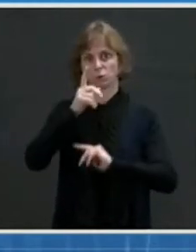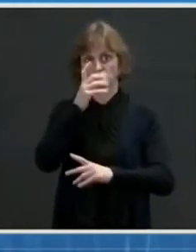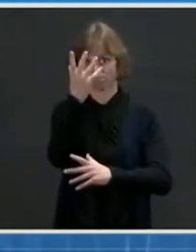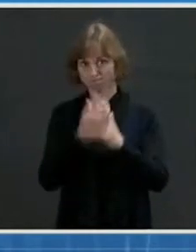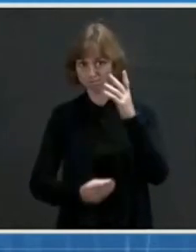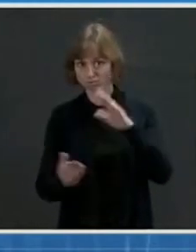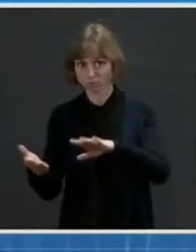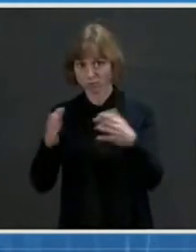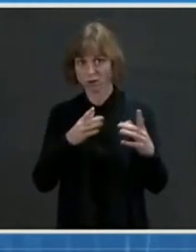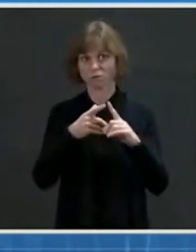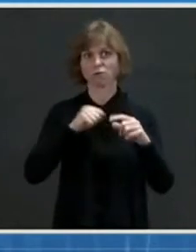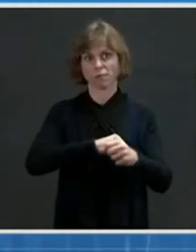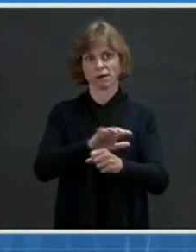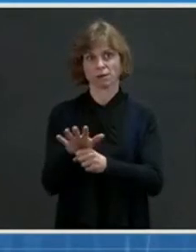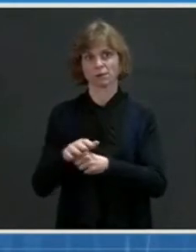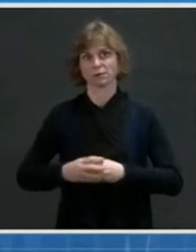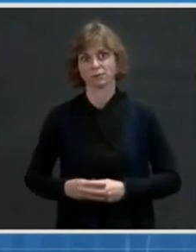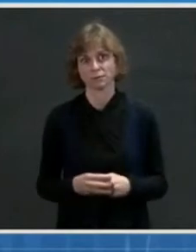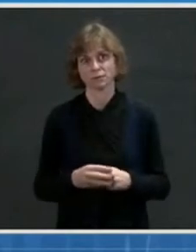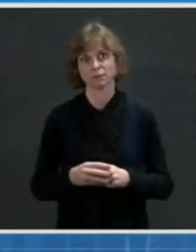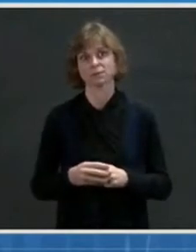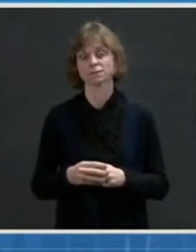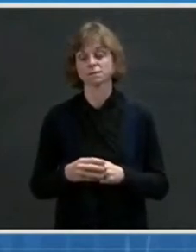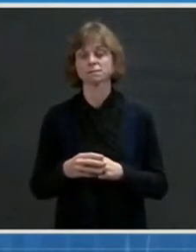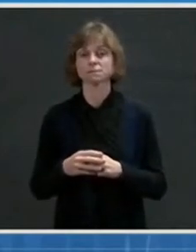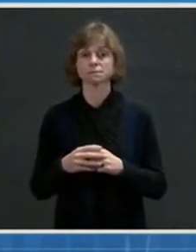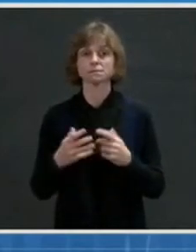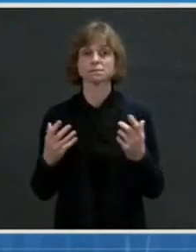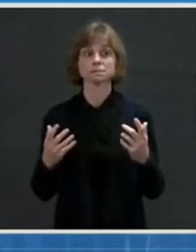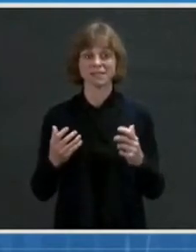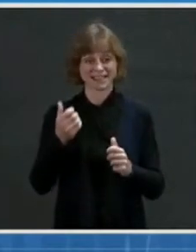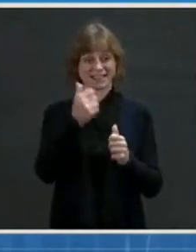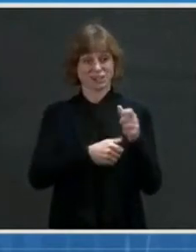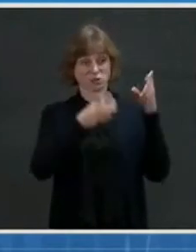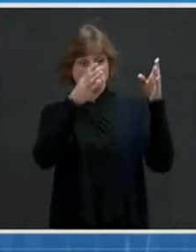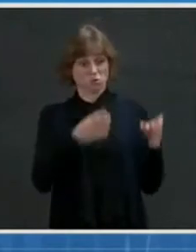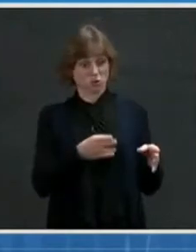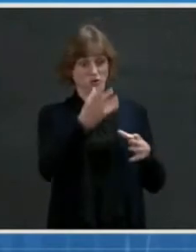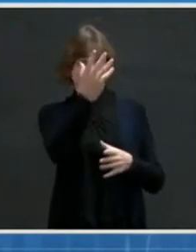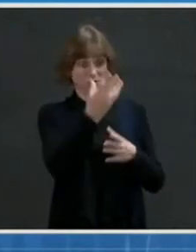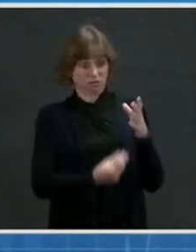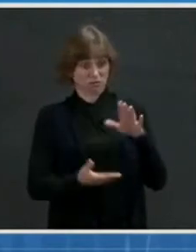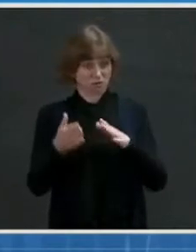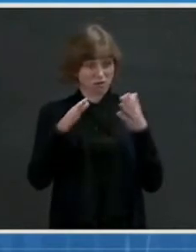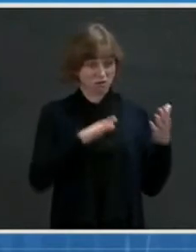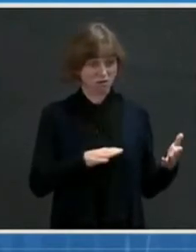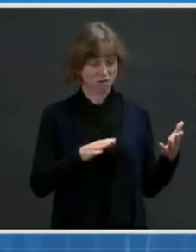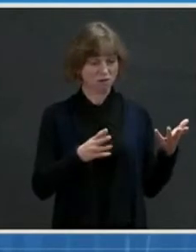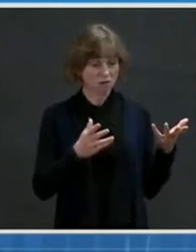HONOR THOSE WHO LOST THEIR